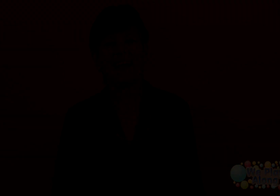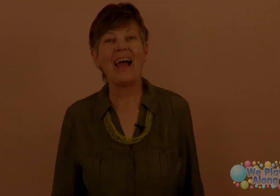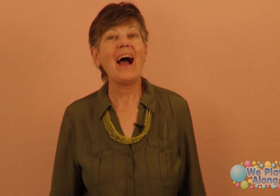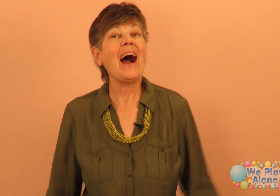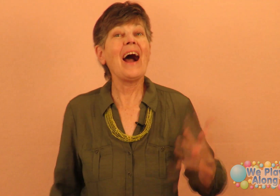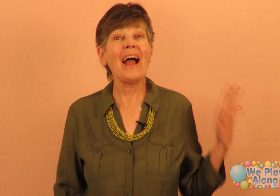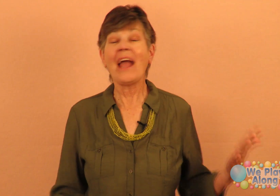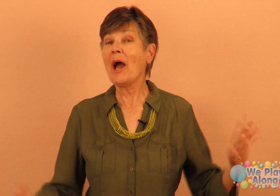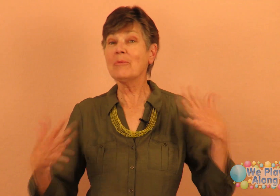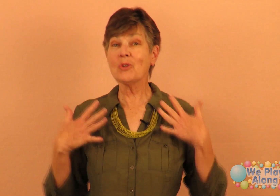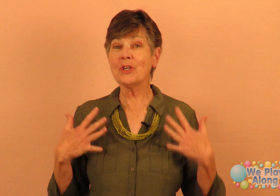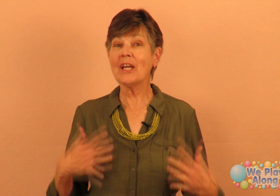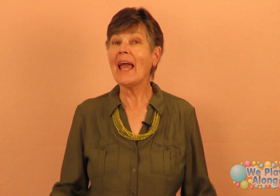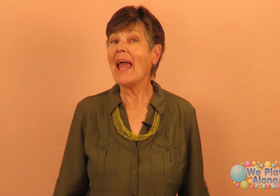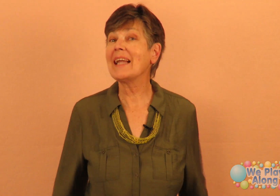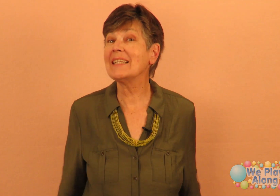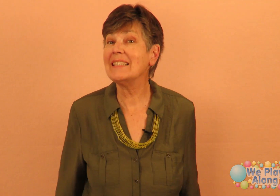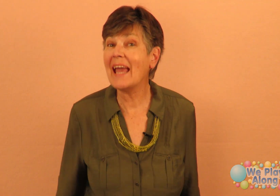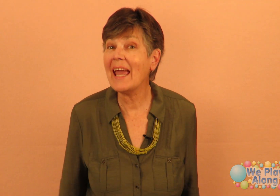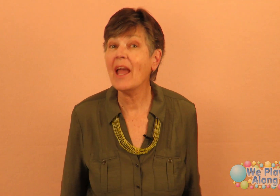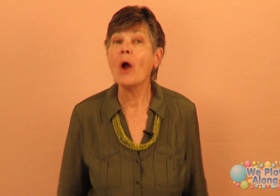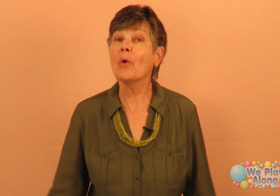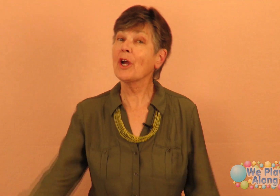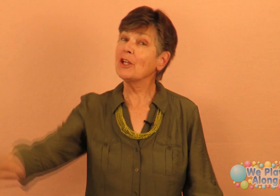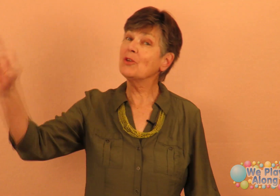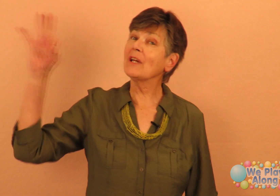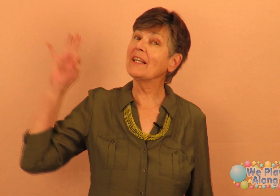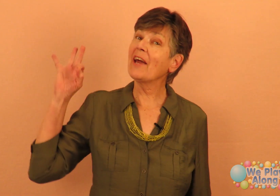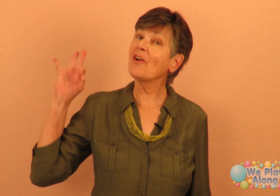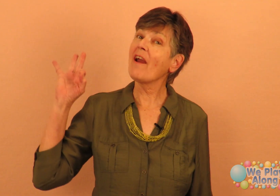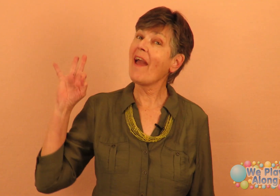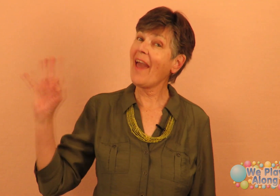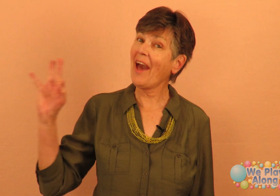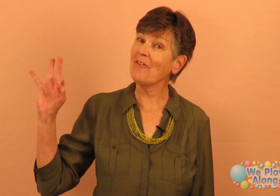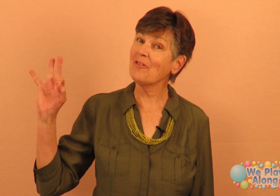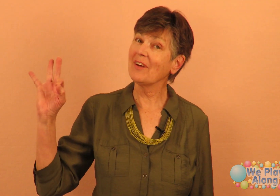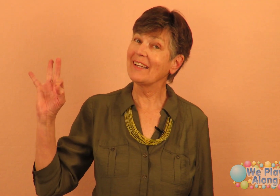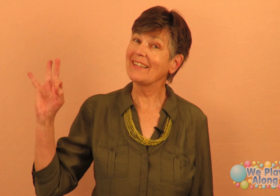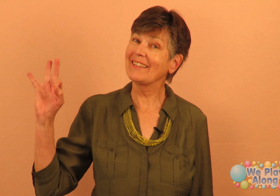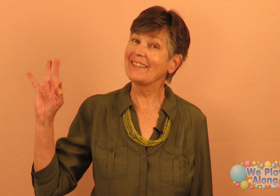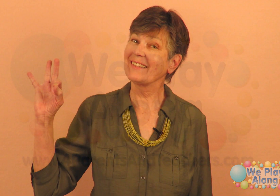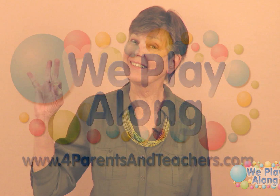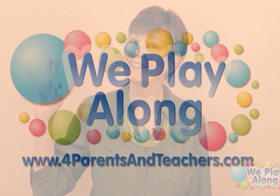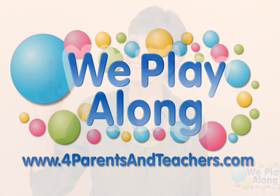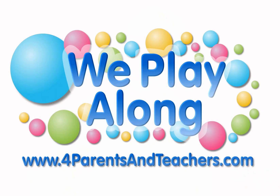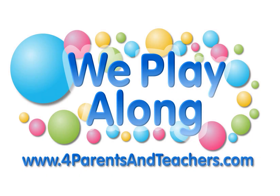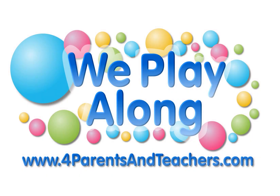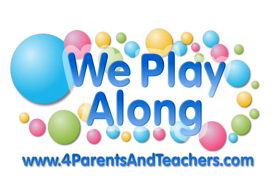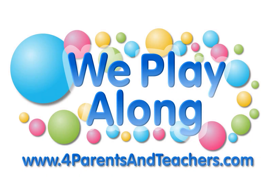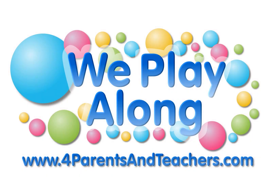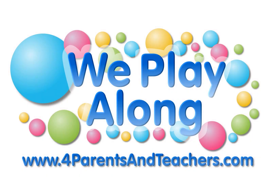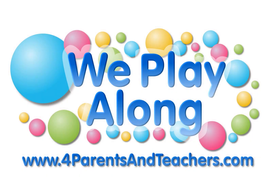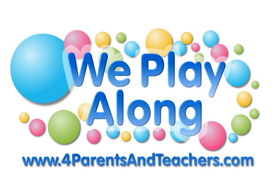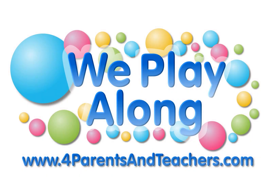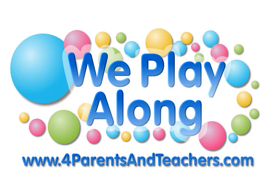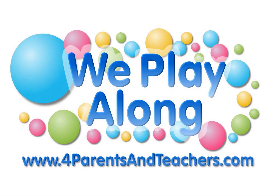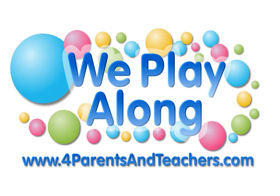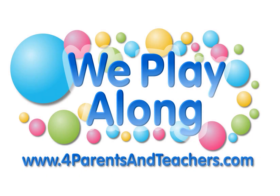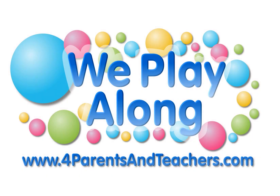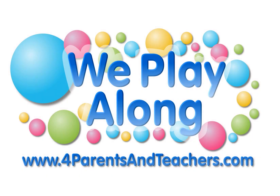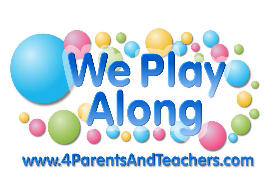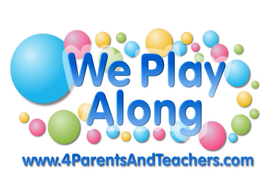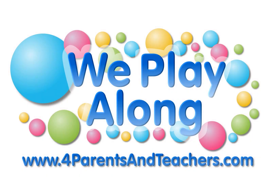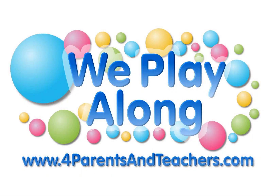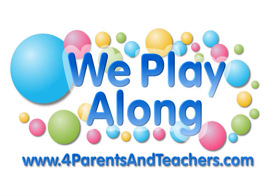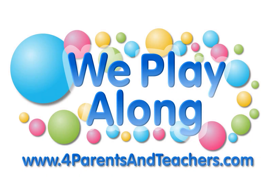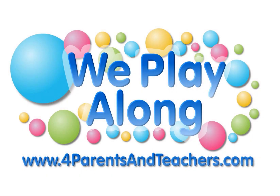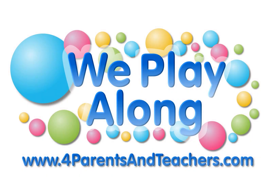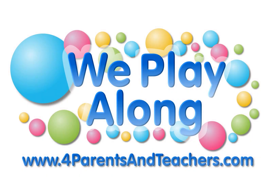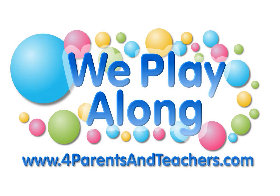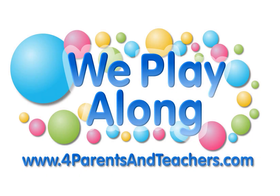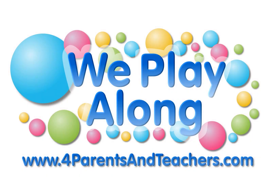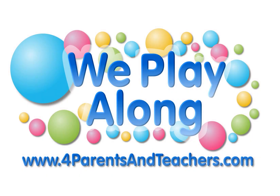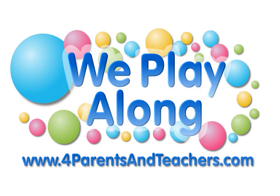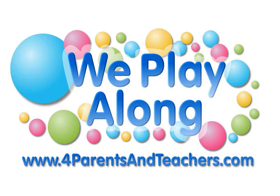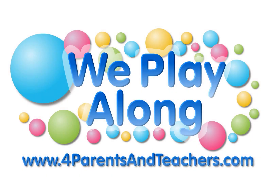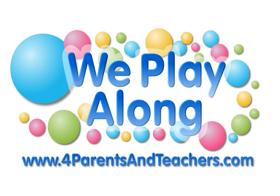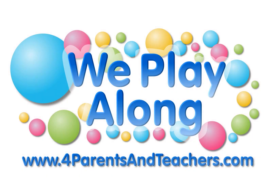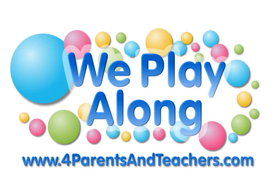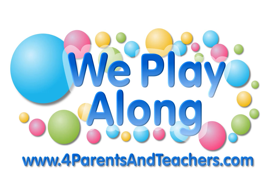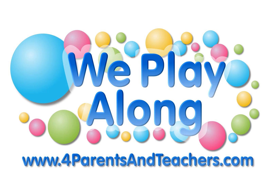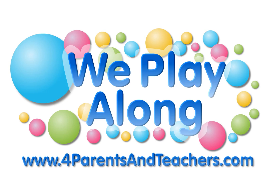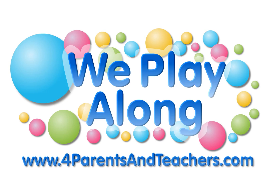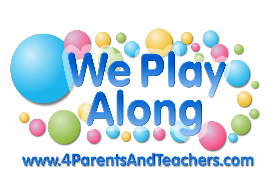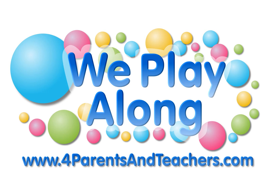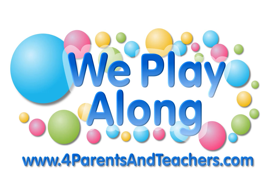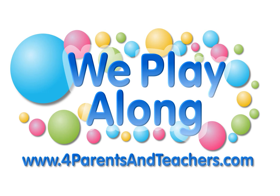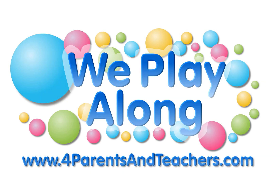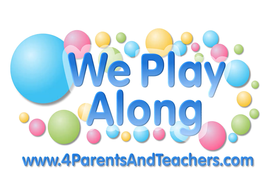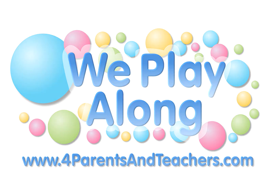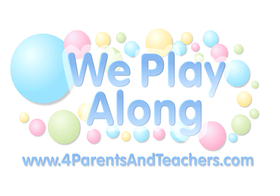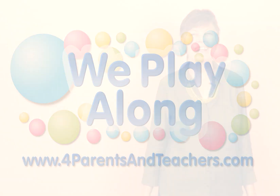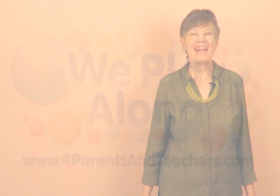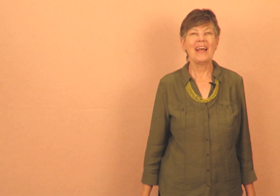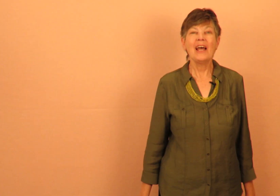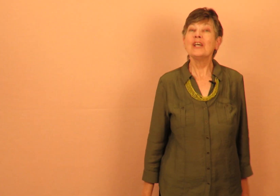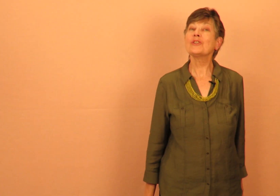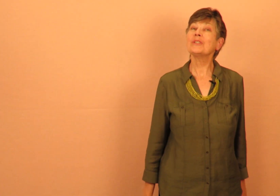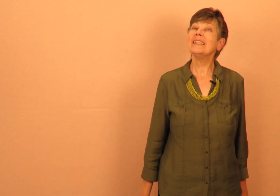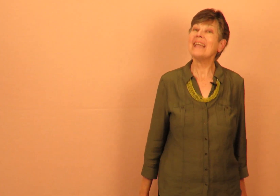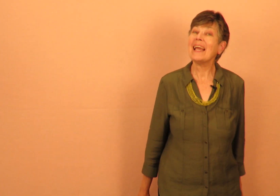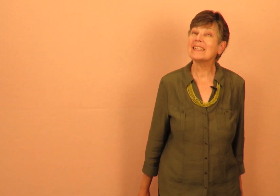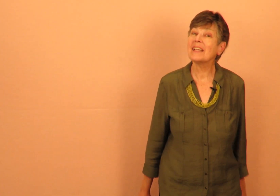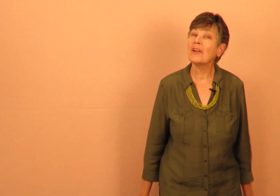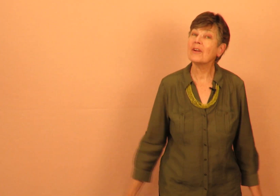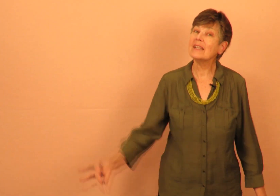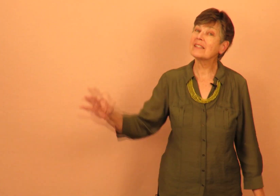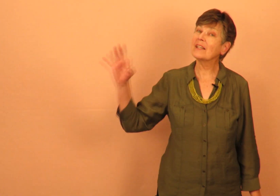hi I'm Georgia and today we're going to do the letter F so today's letter is the